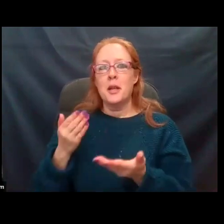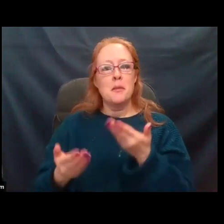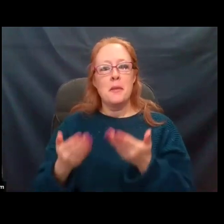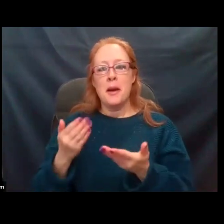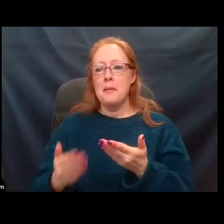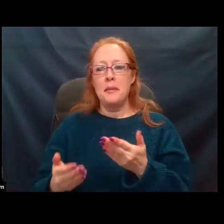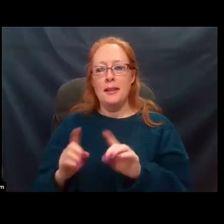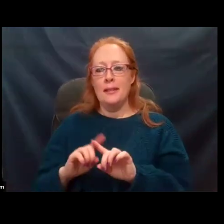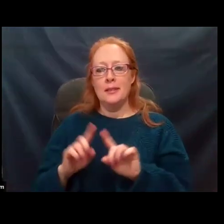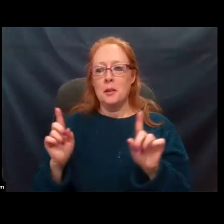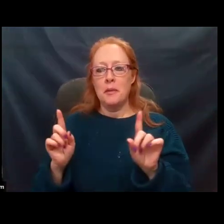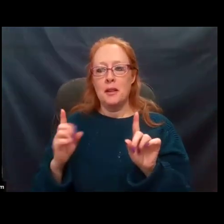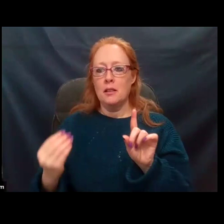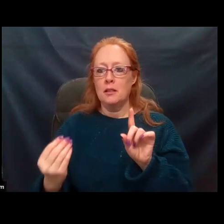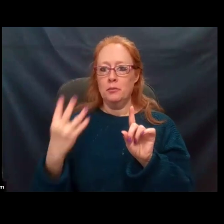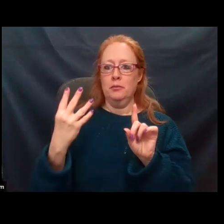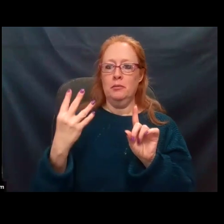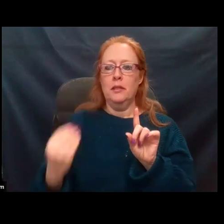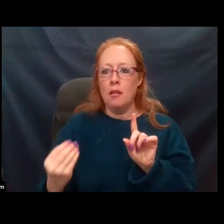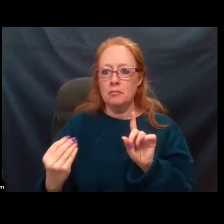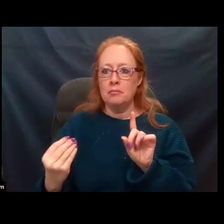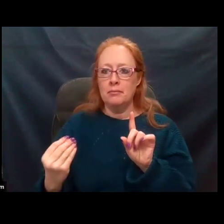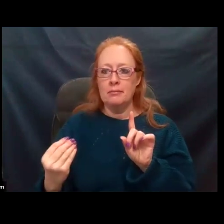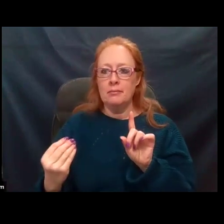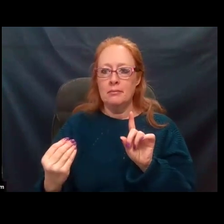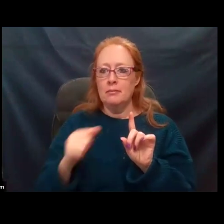But if you are, please do read it and respond.